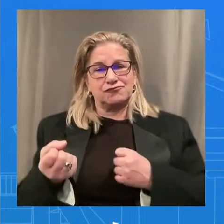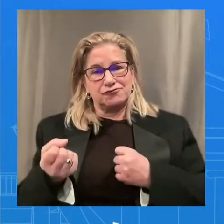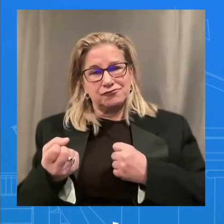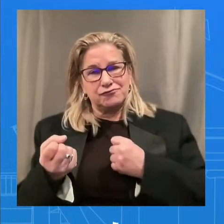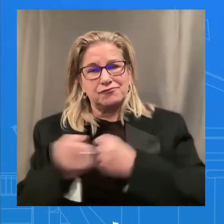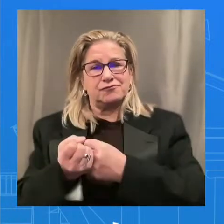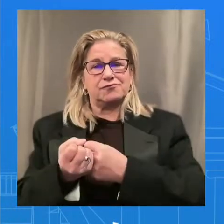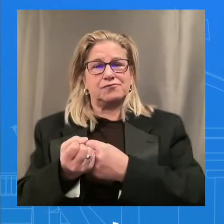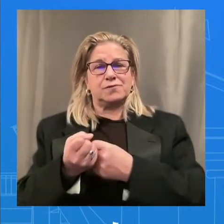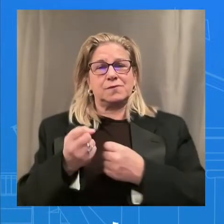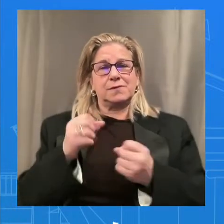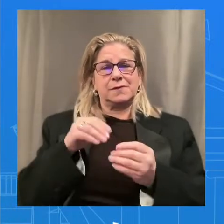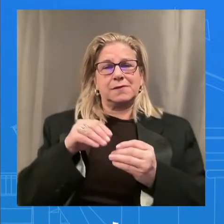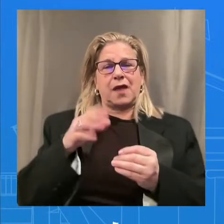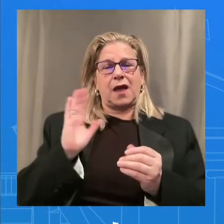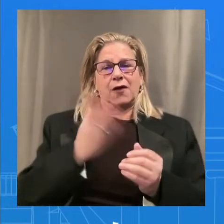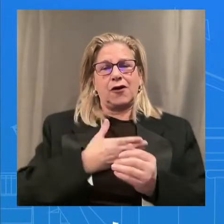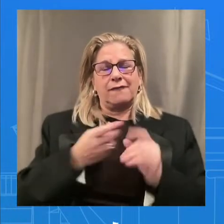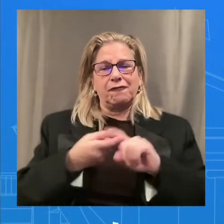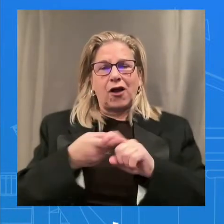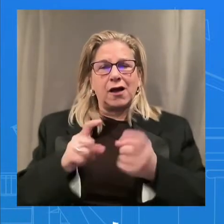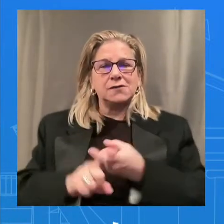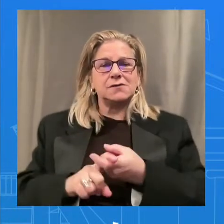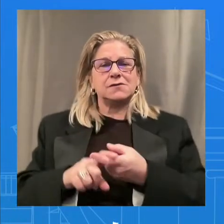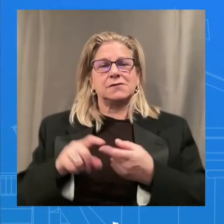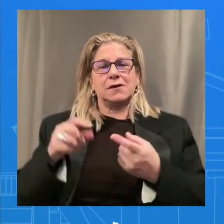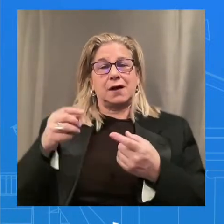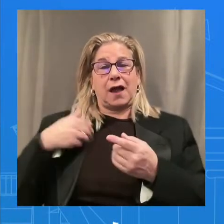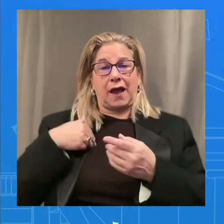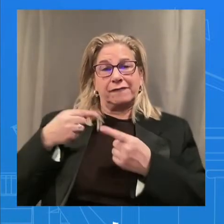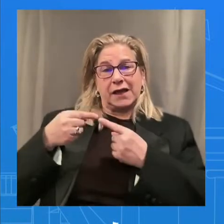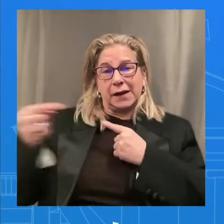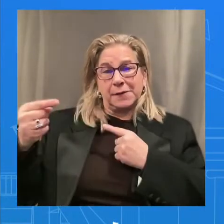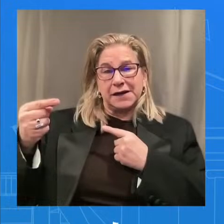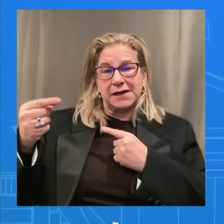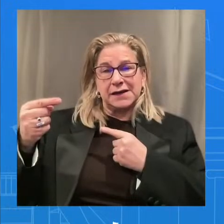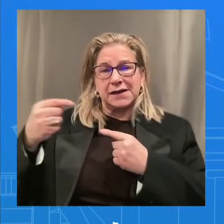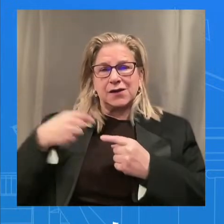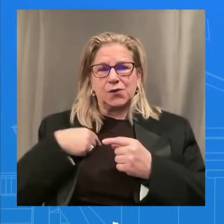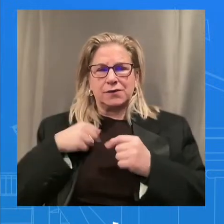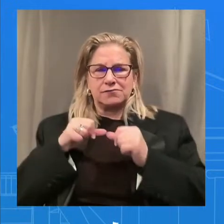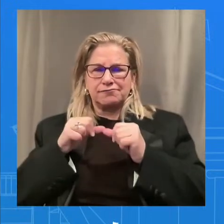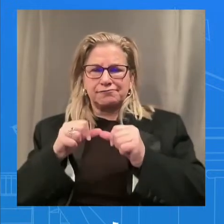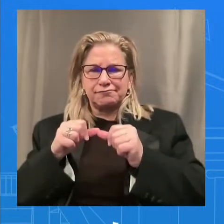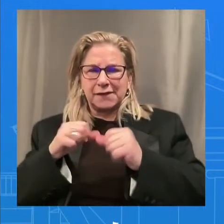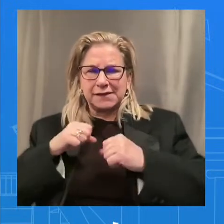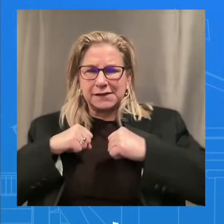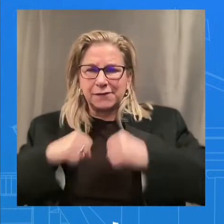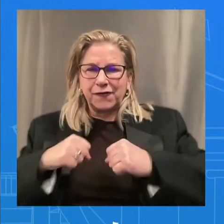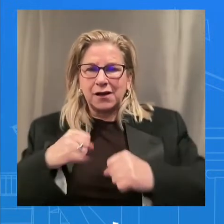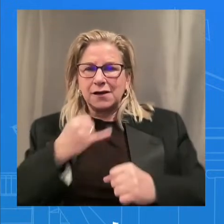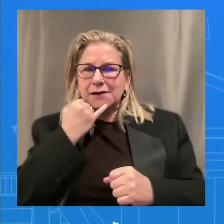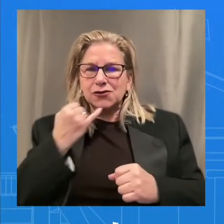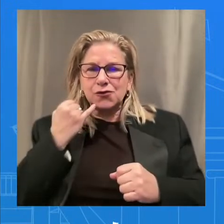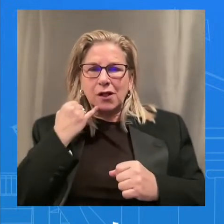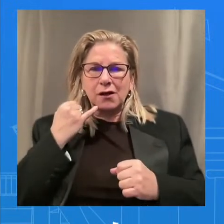to directly defend Israel in the face of Iranian aggression. Iran is now at the weakest point since 1979.